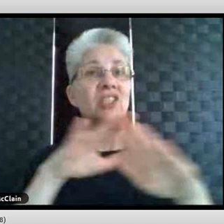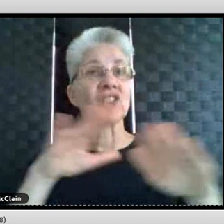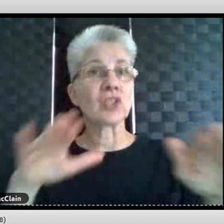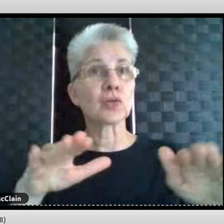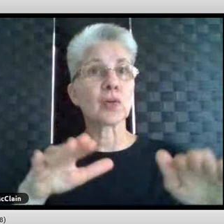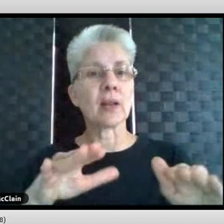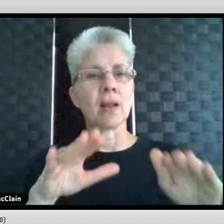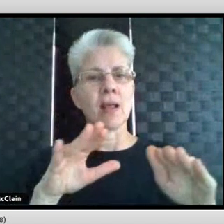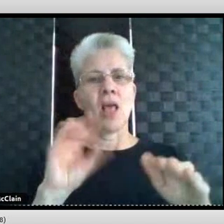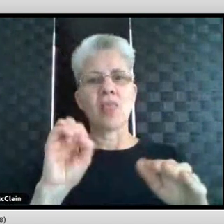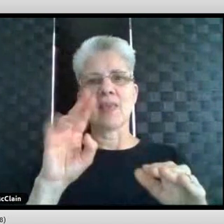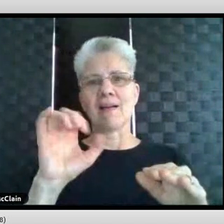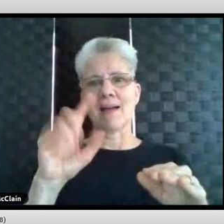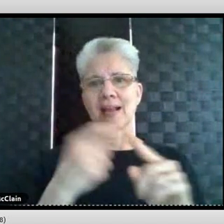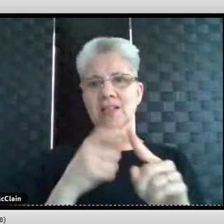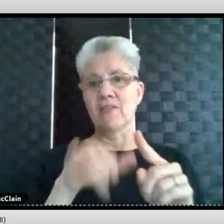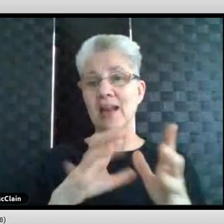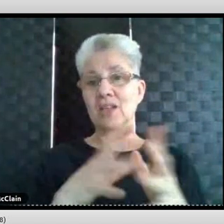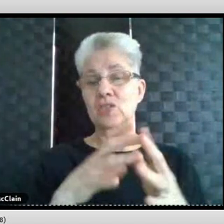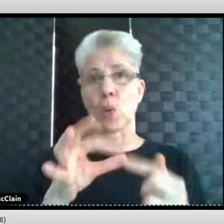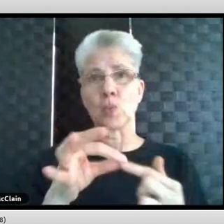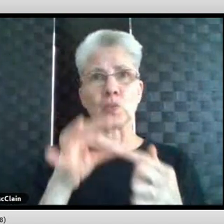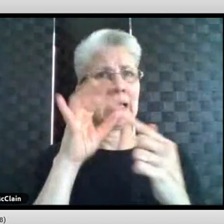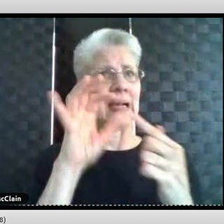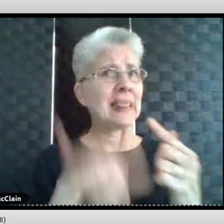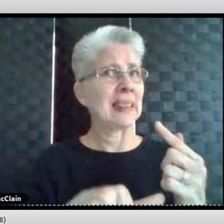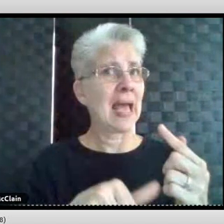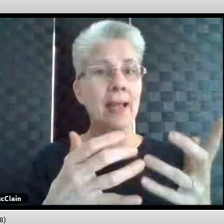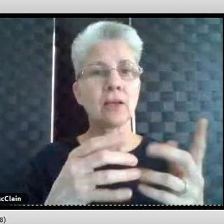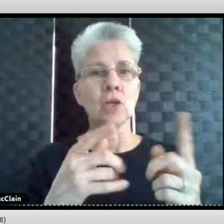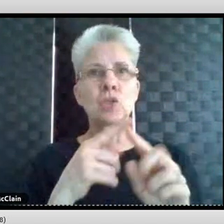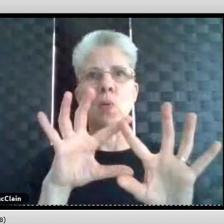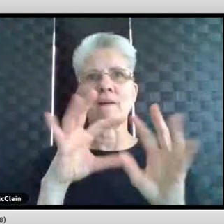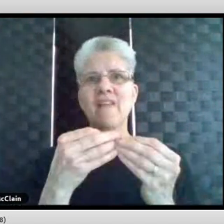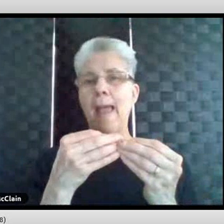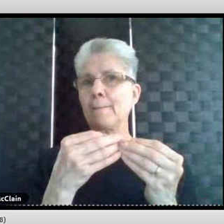the context of that is so unique to a family dynamic